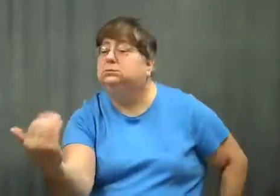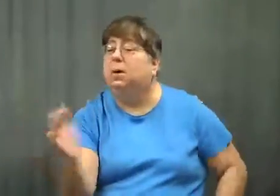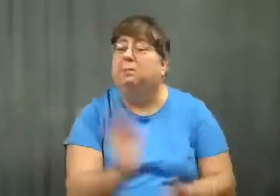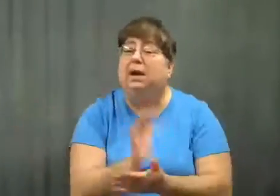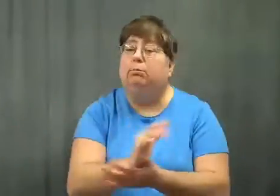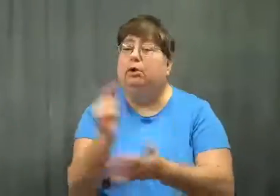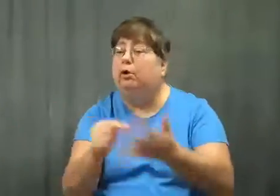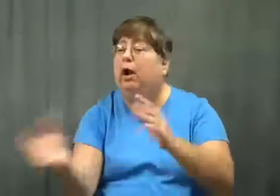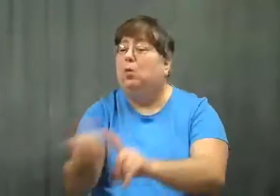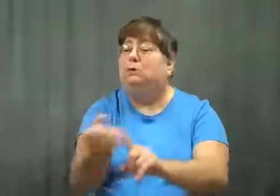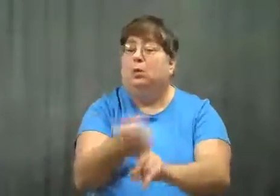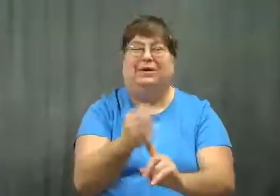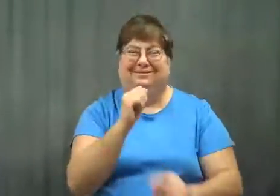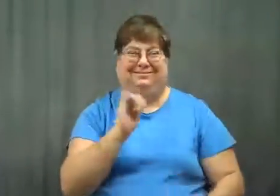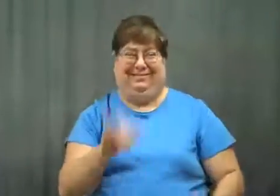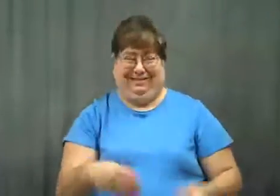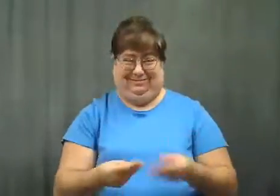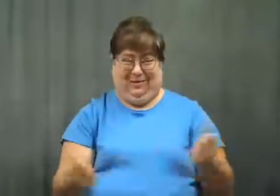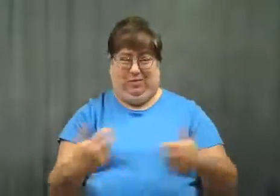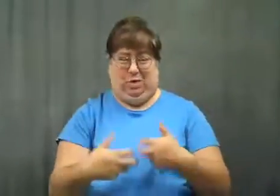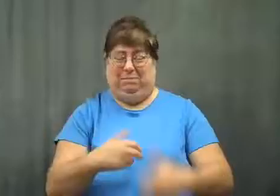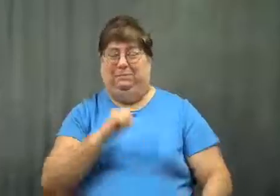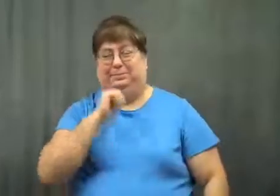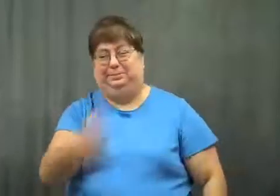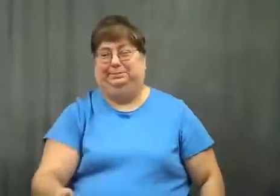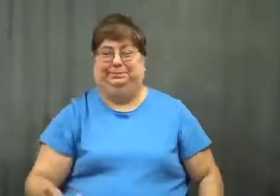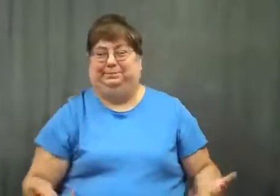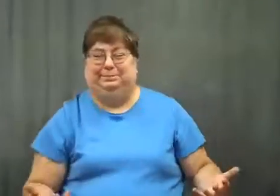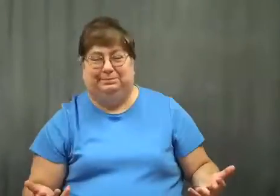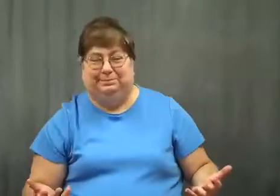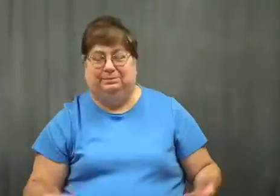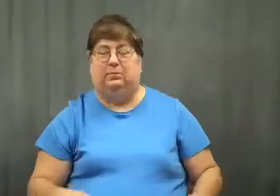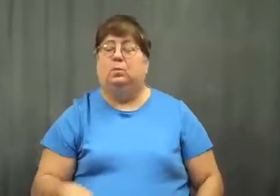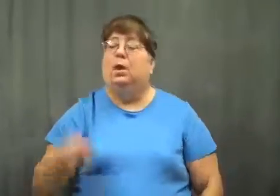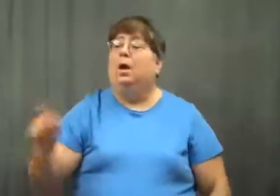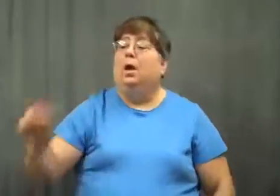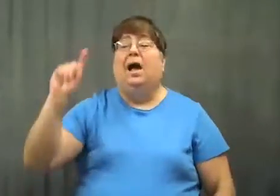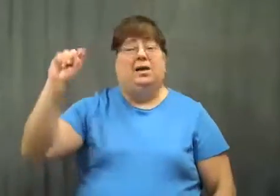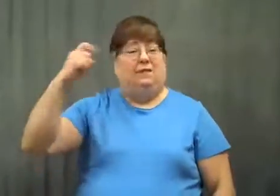which doesn’t resolve the issues.